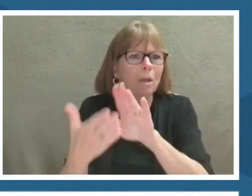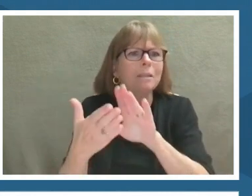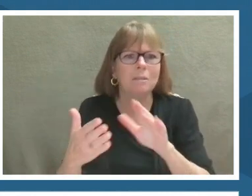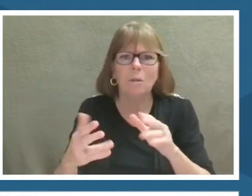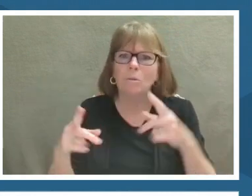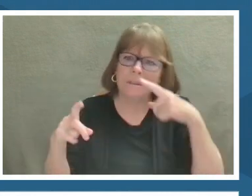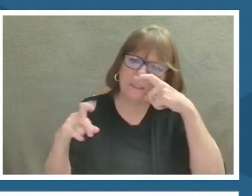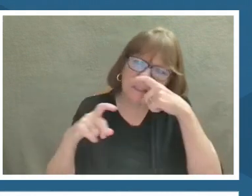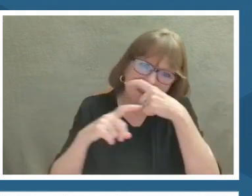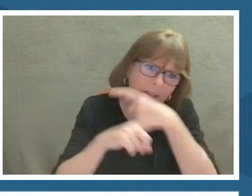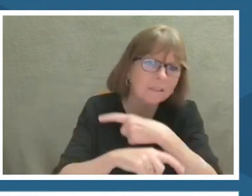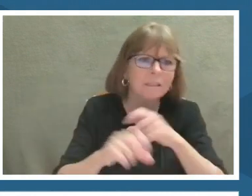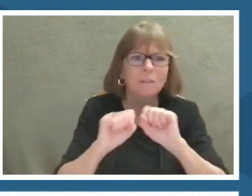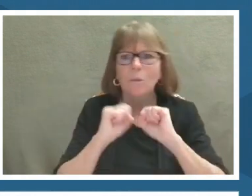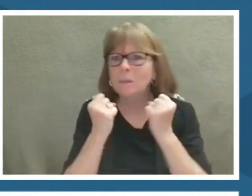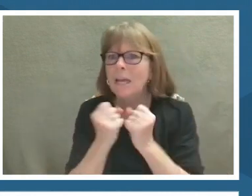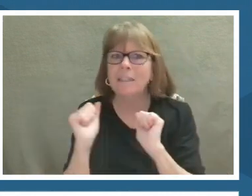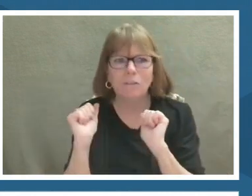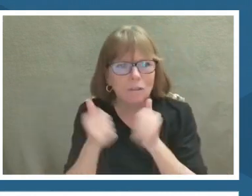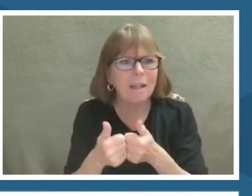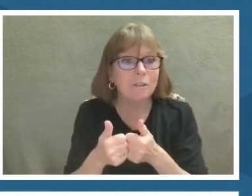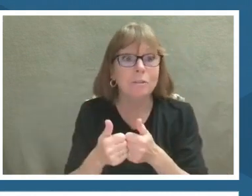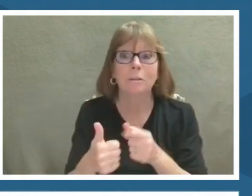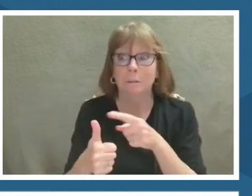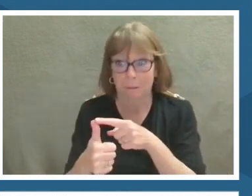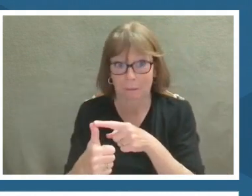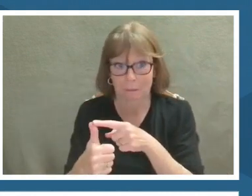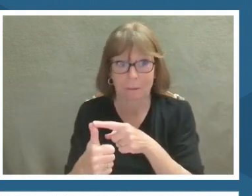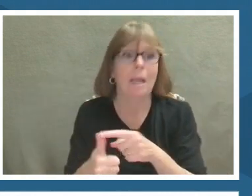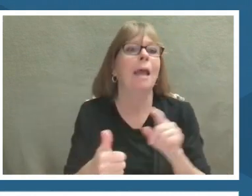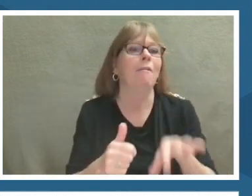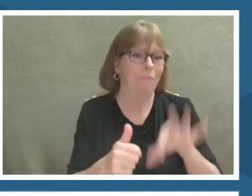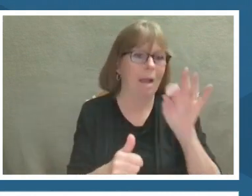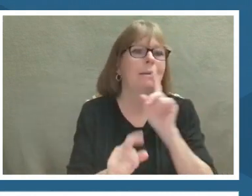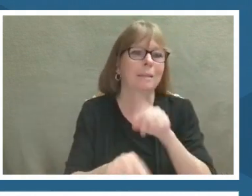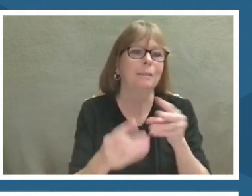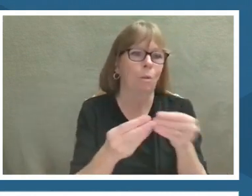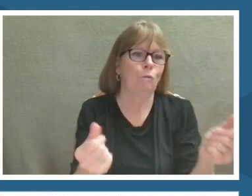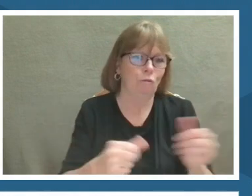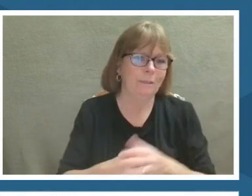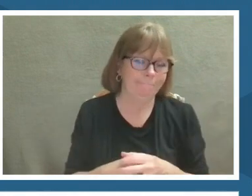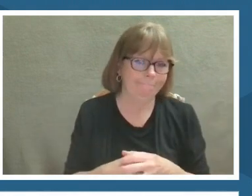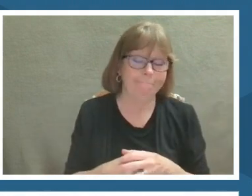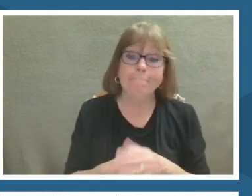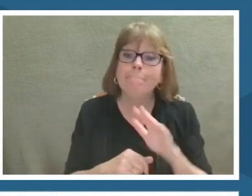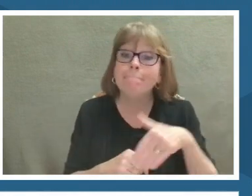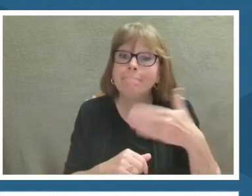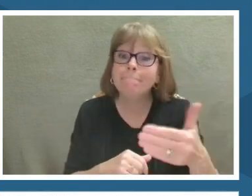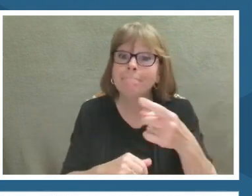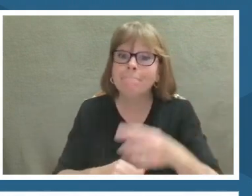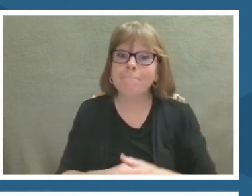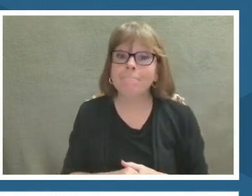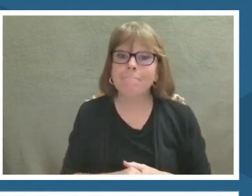challenges and find solutions all right so the next slide